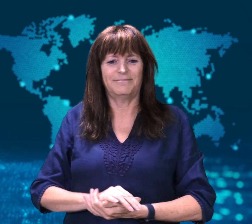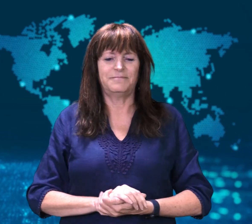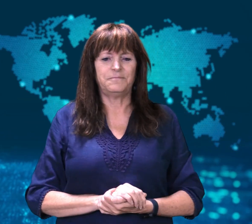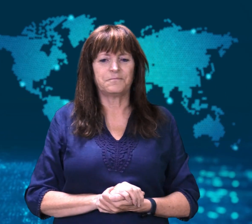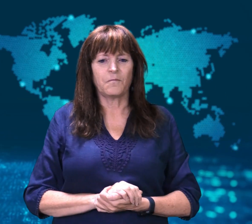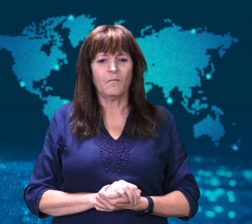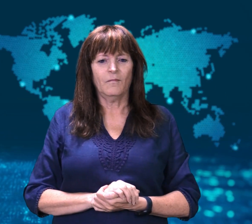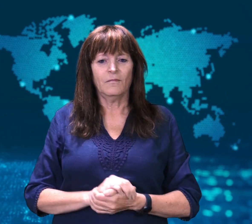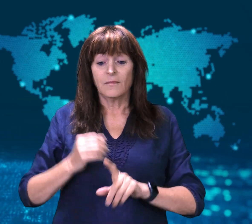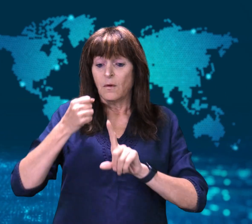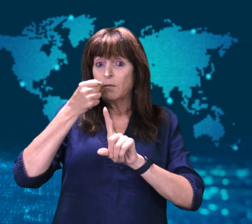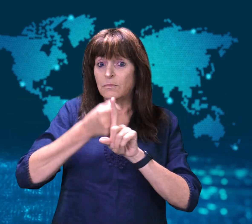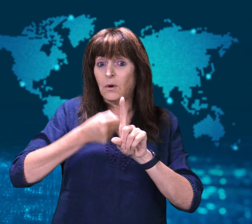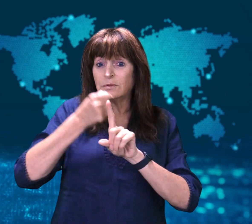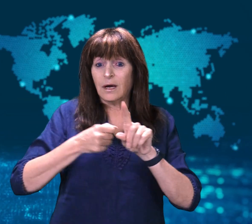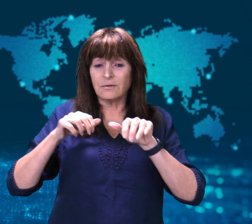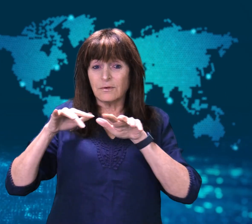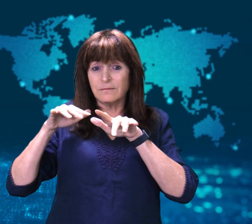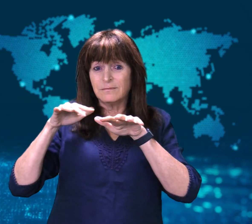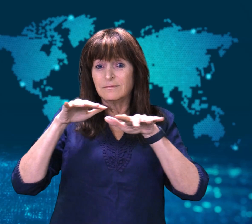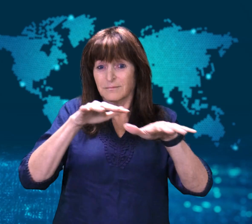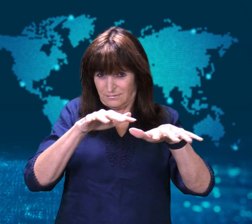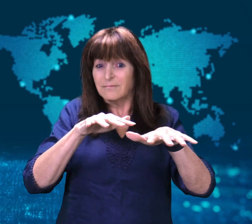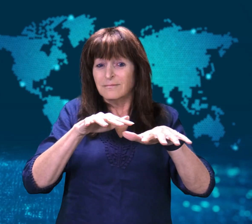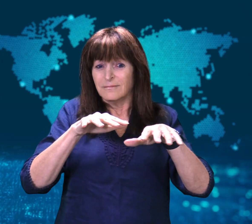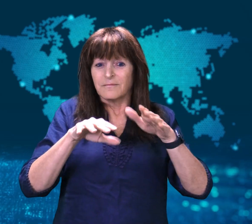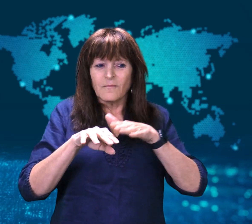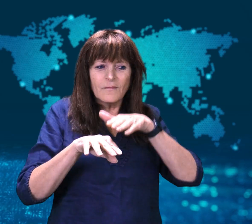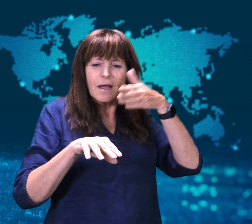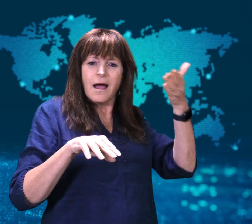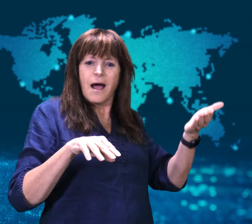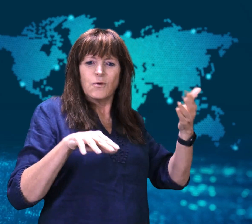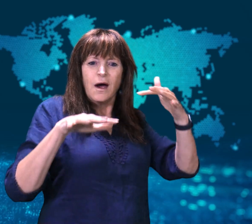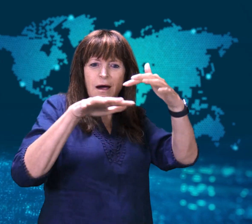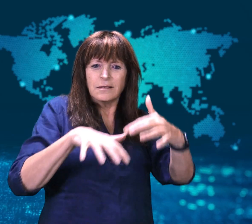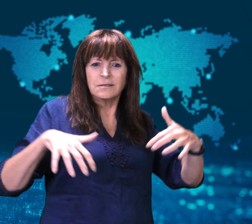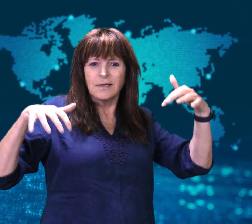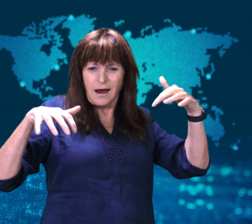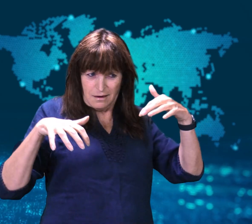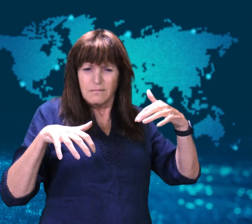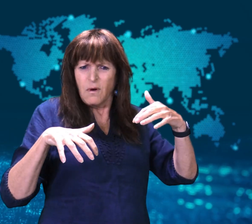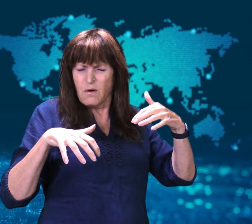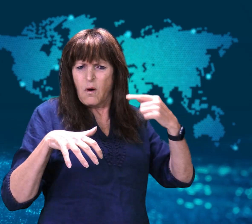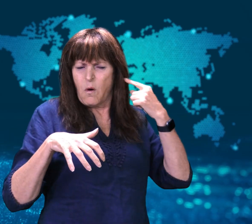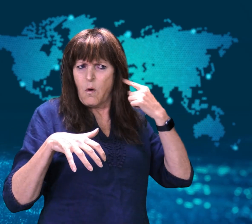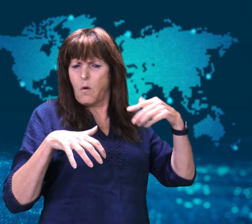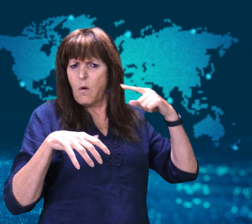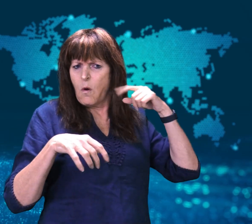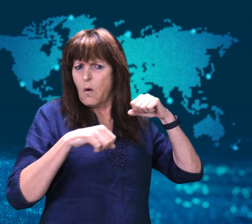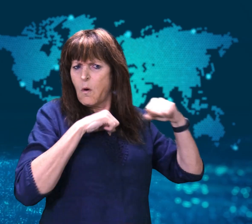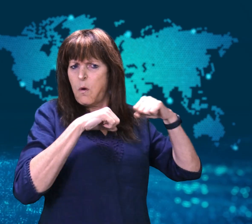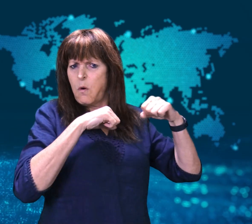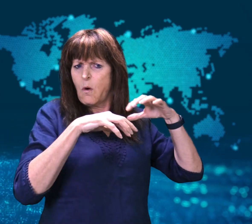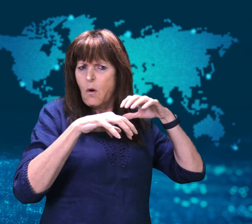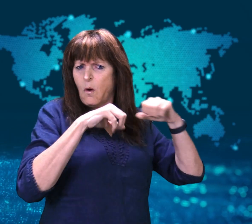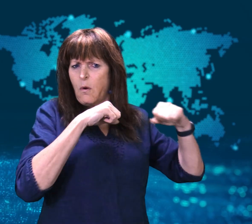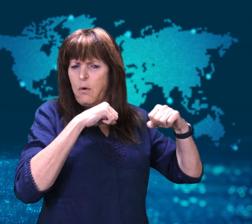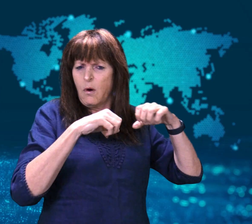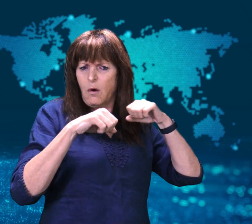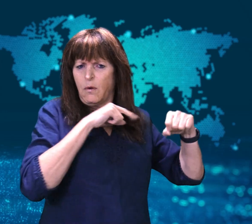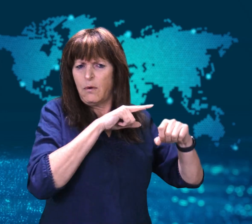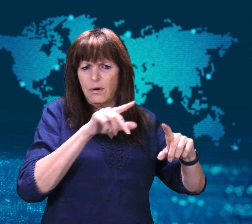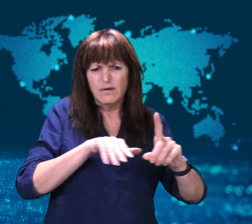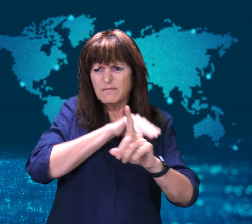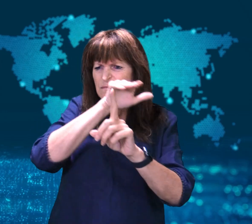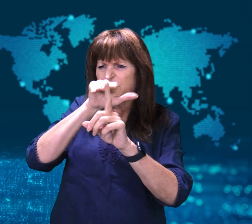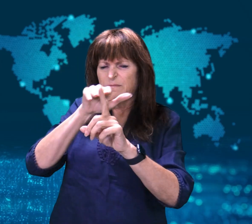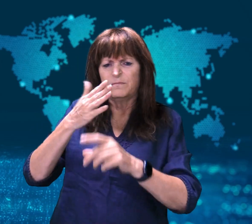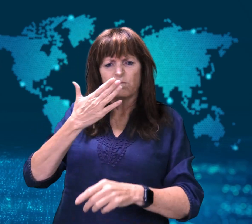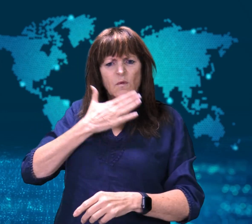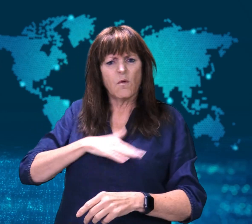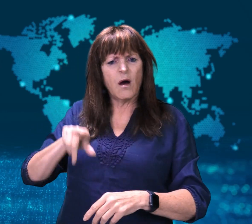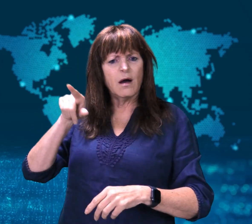Protesters could be heard at times outside the stadium calling for